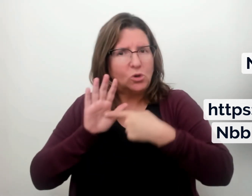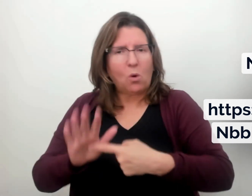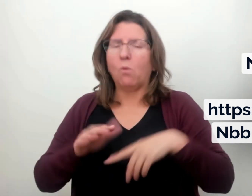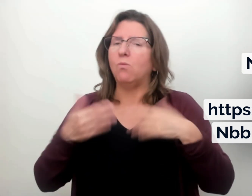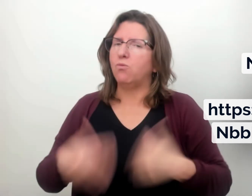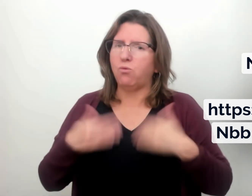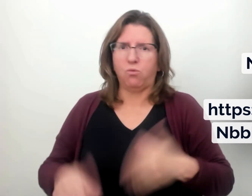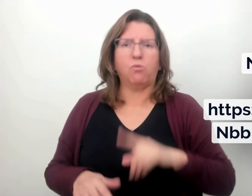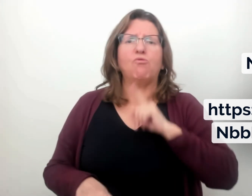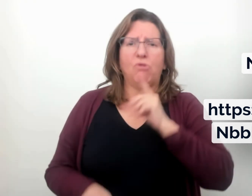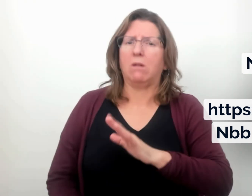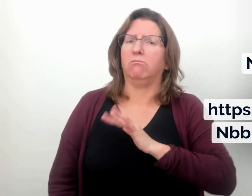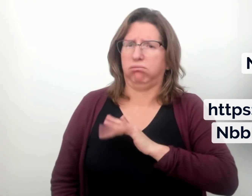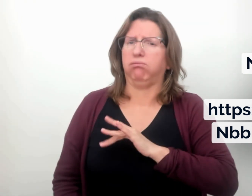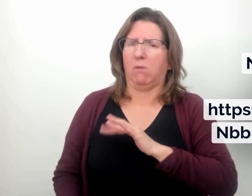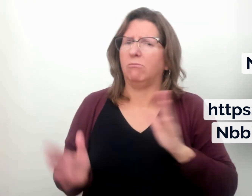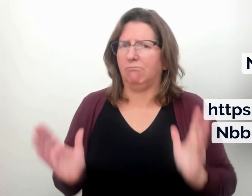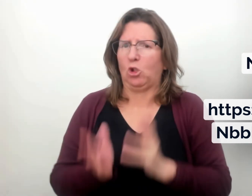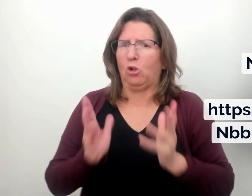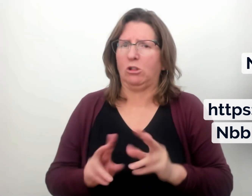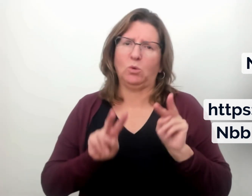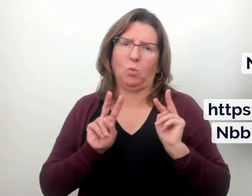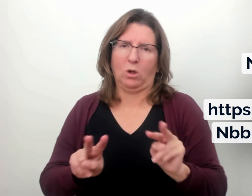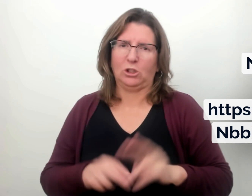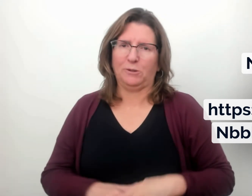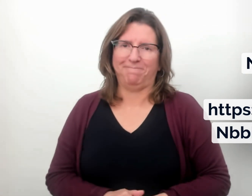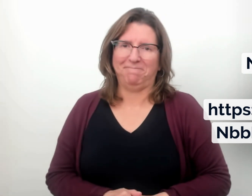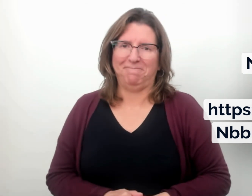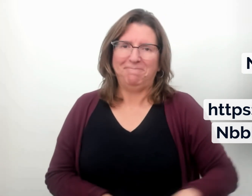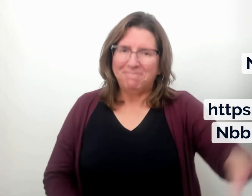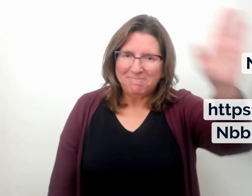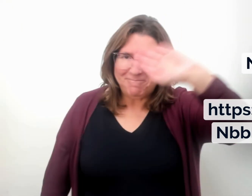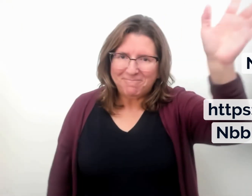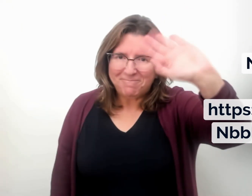So I encourage you to watch it! Okay, have a great one!